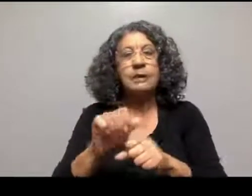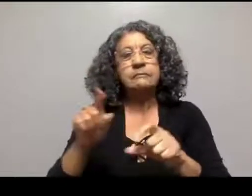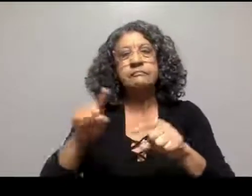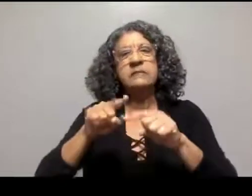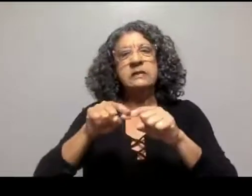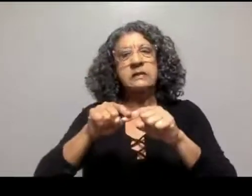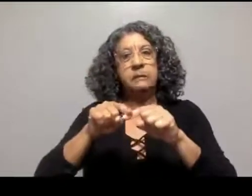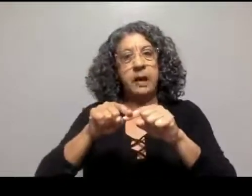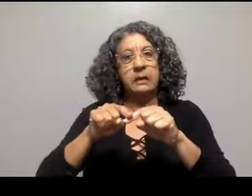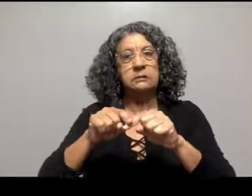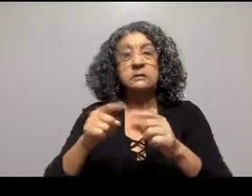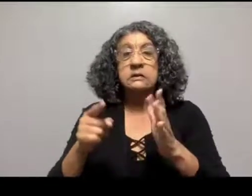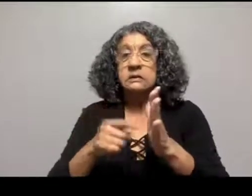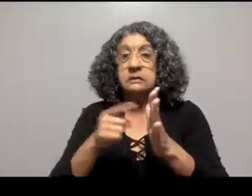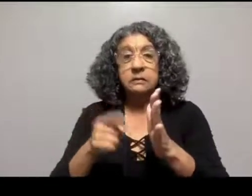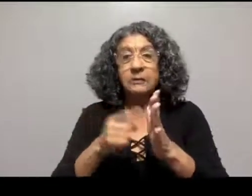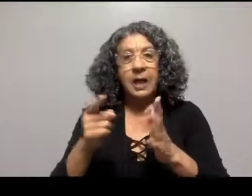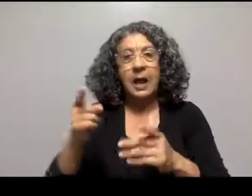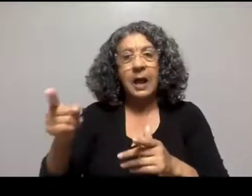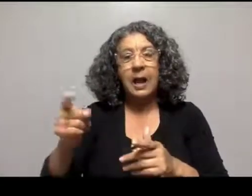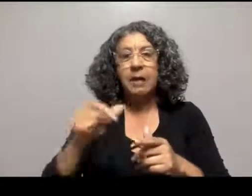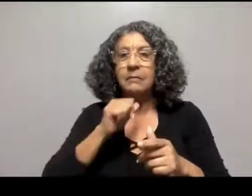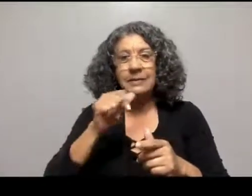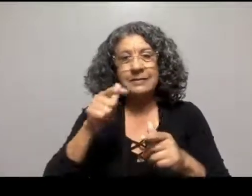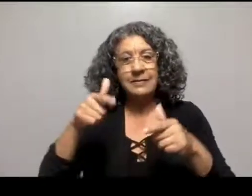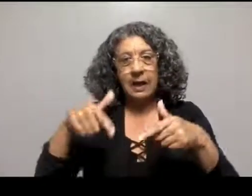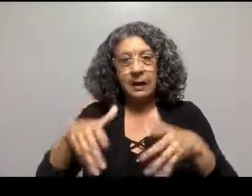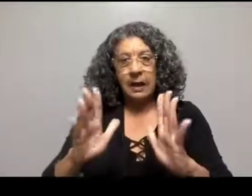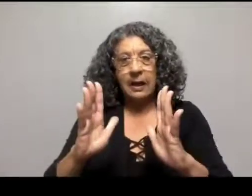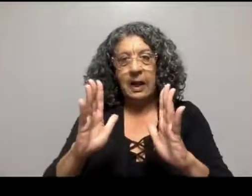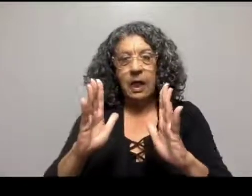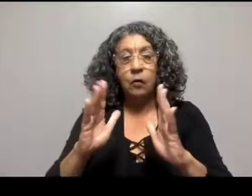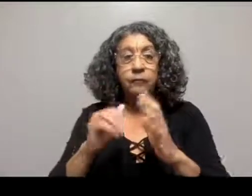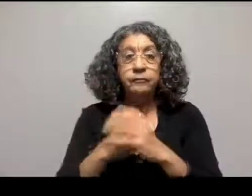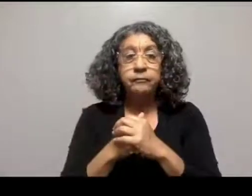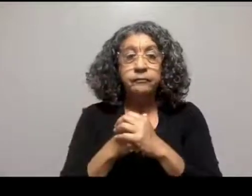it really depends, sometimes that's not allowed.